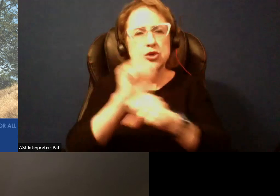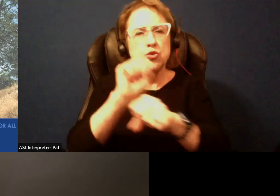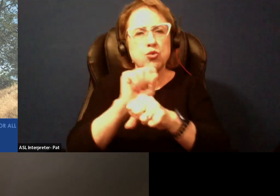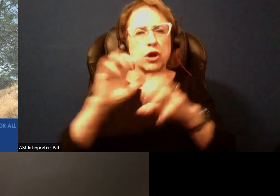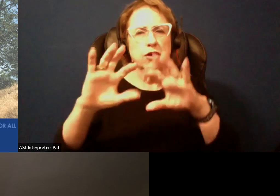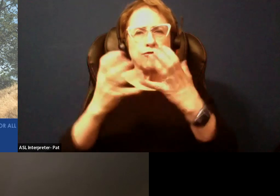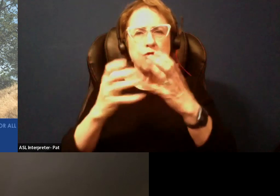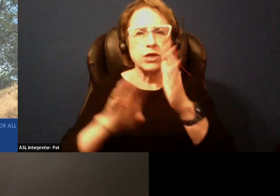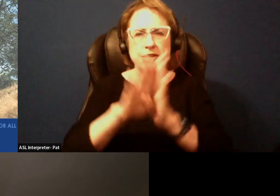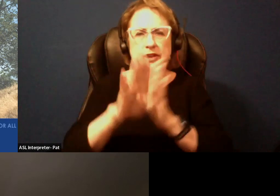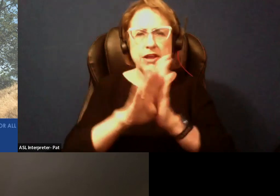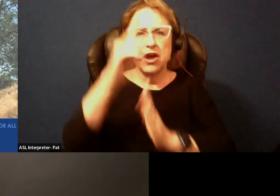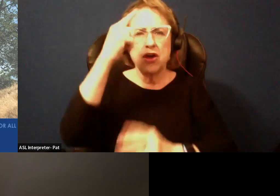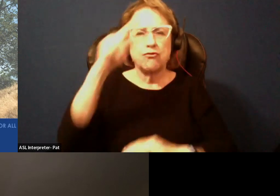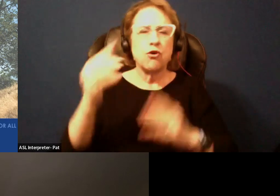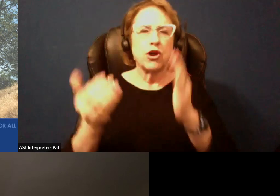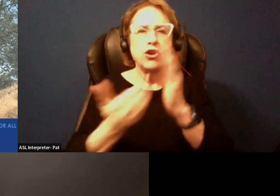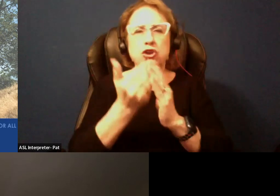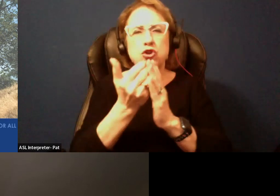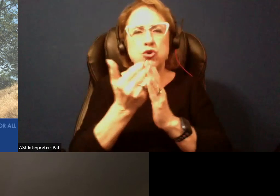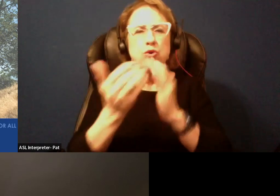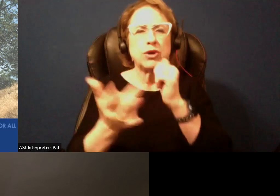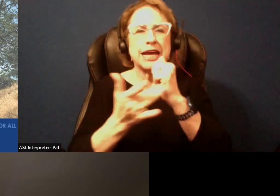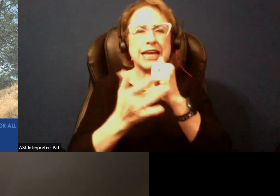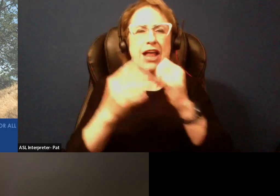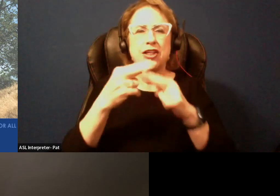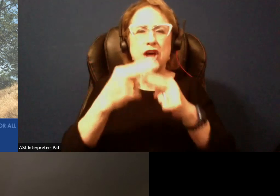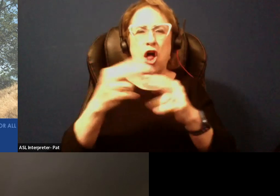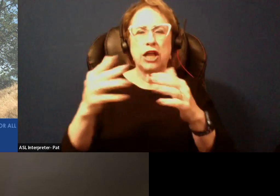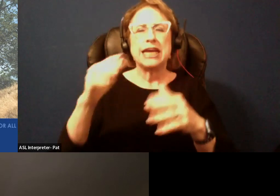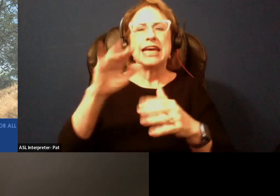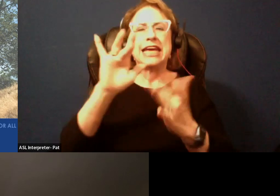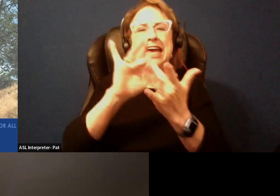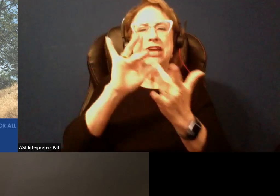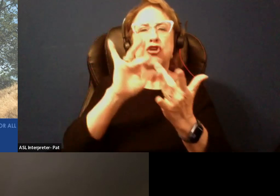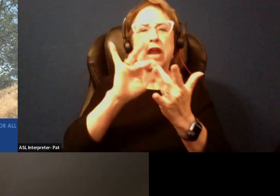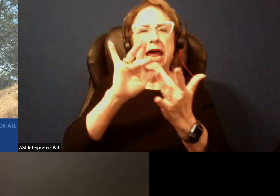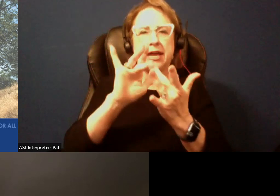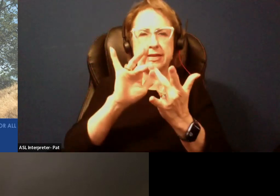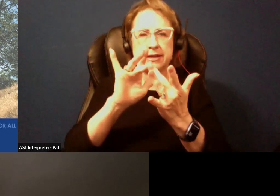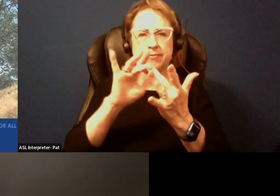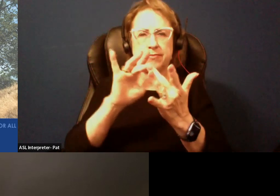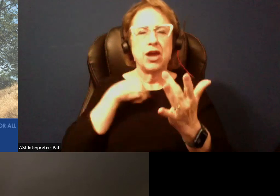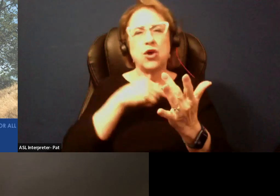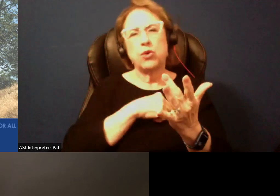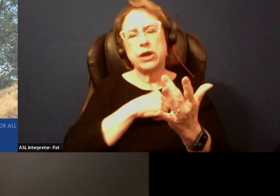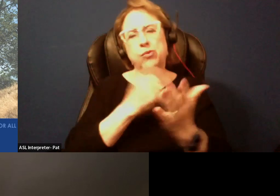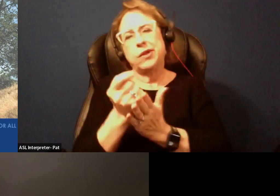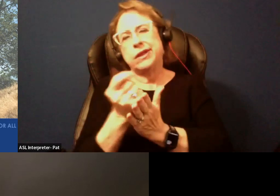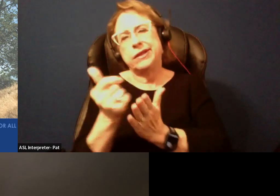a new technology called the Internet. So we'll skip all the things we've done, in 27 years,